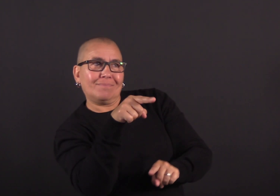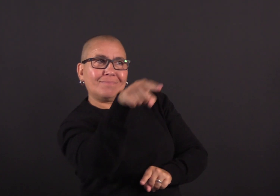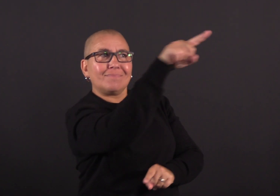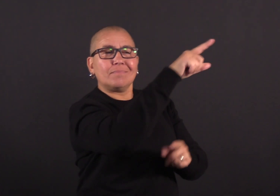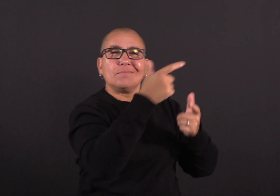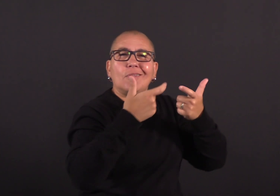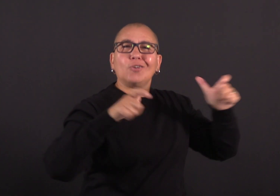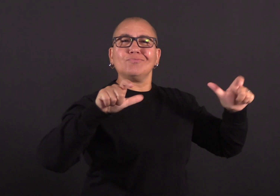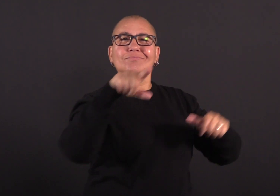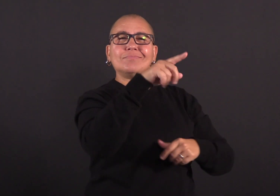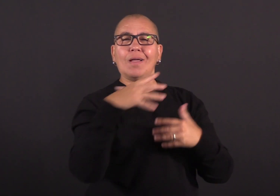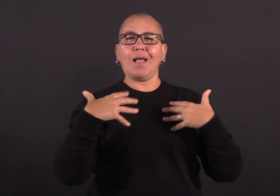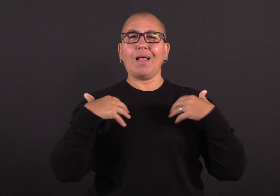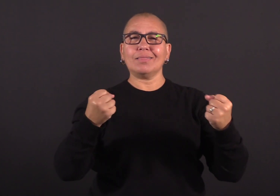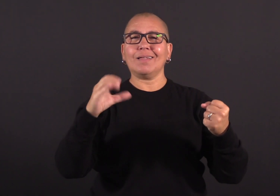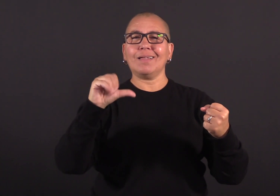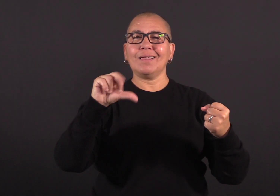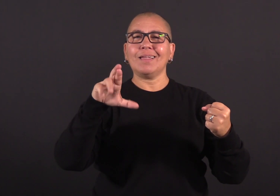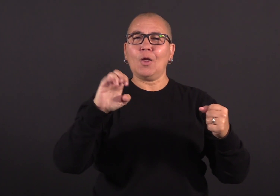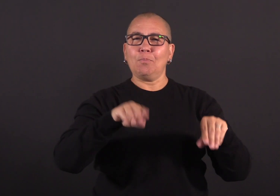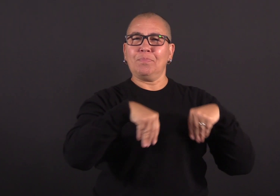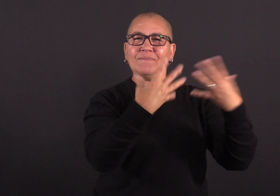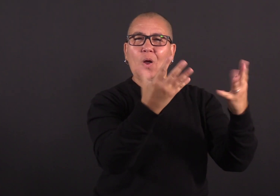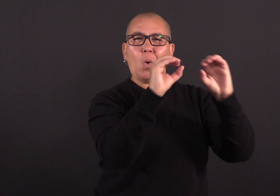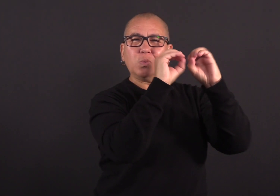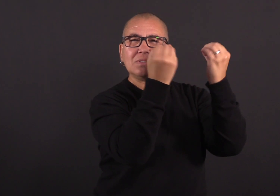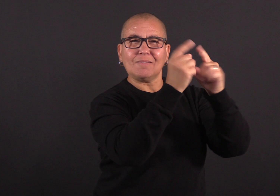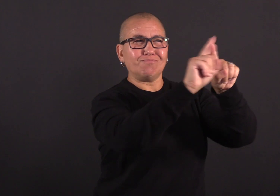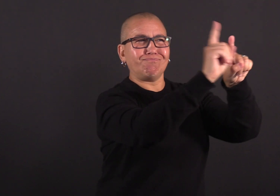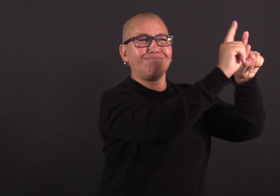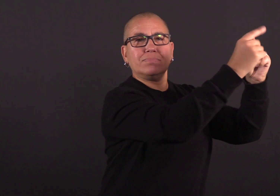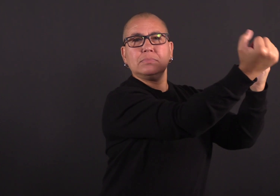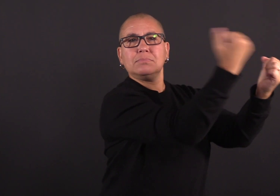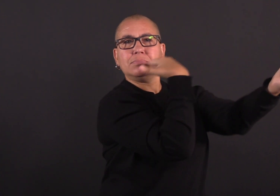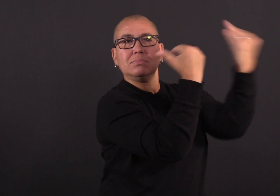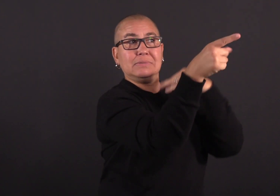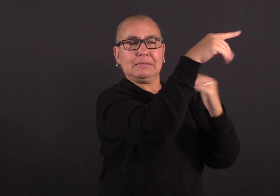which includes the Minnesota Department of Health, several large health care providers